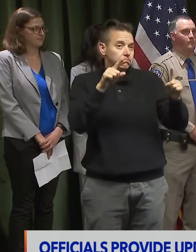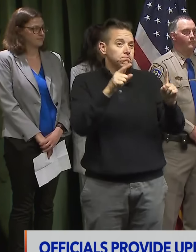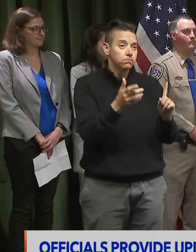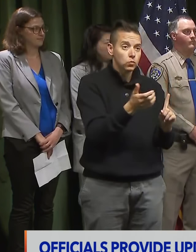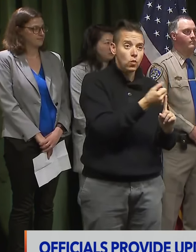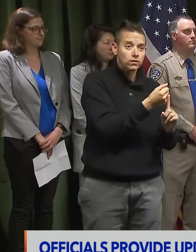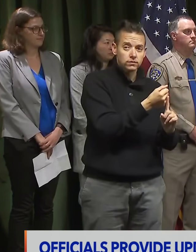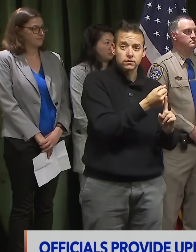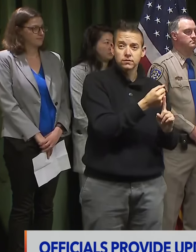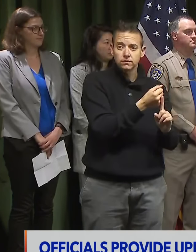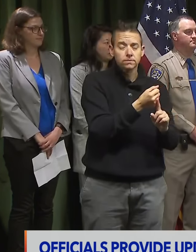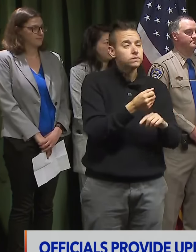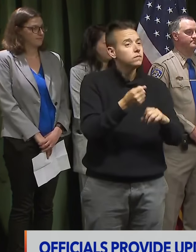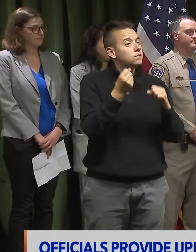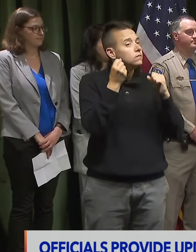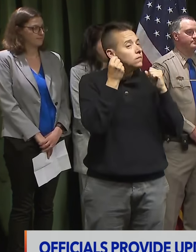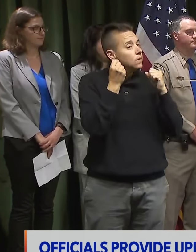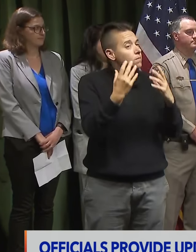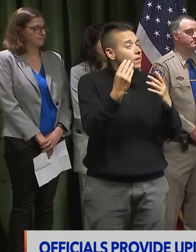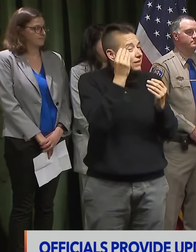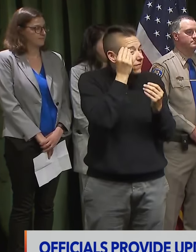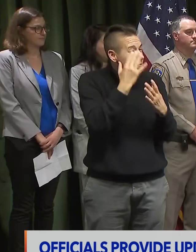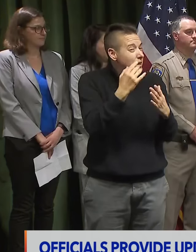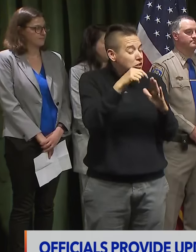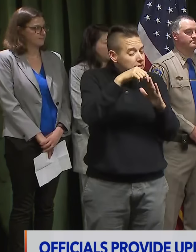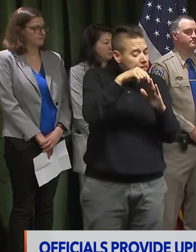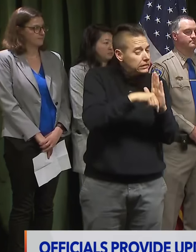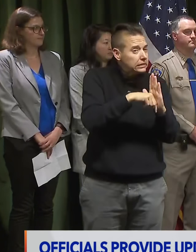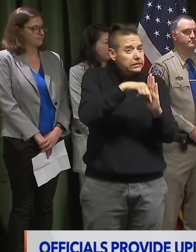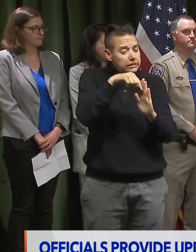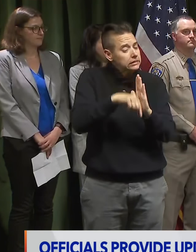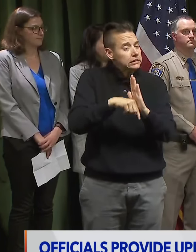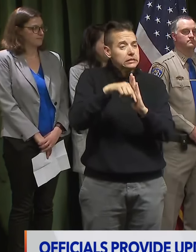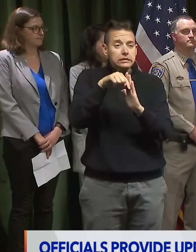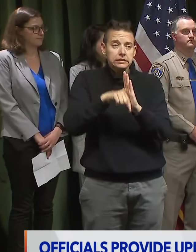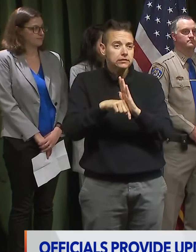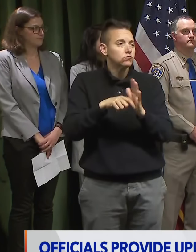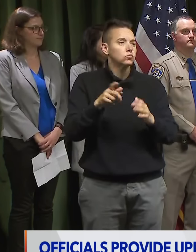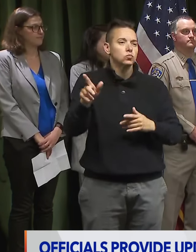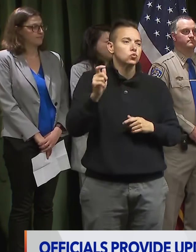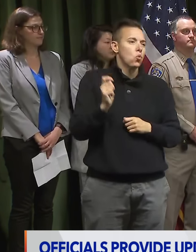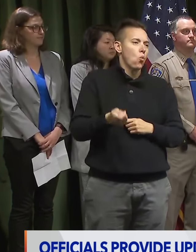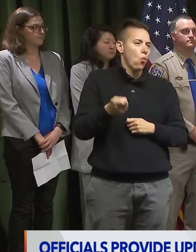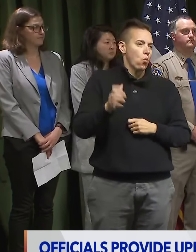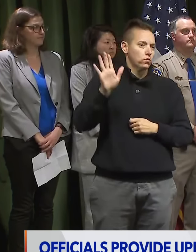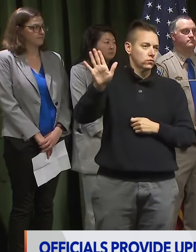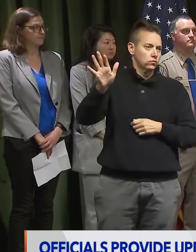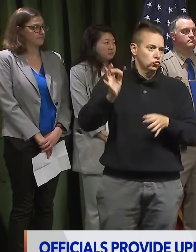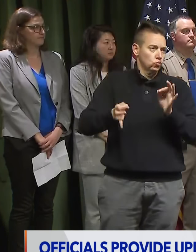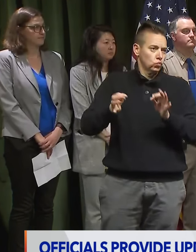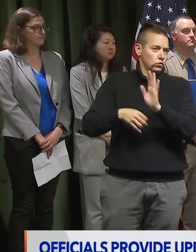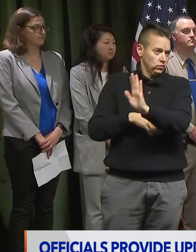LOT OF DETAILS AND HOW OUR WORKED WITH THE OTHER AGENCIES TO MAKE THIS ARREST. BUT A LOT